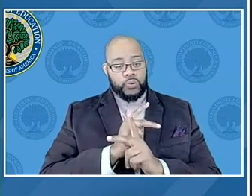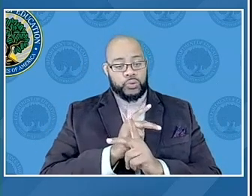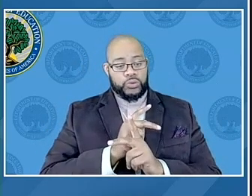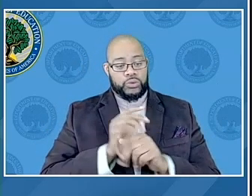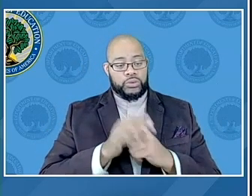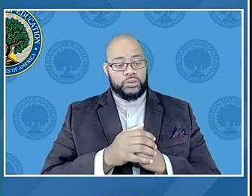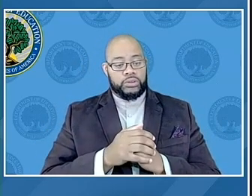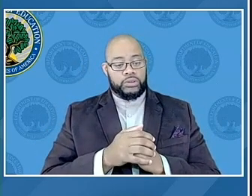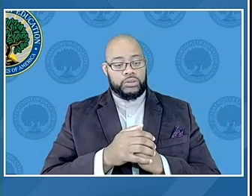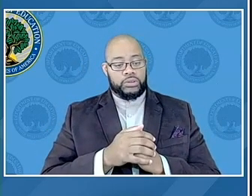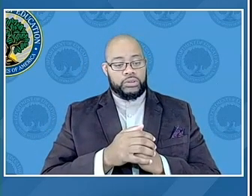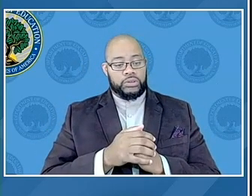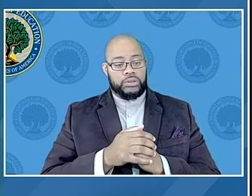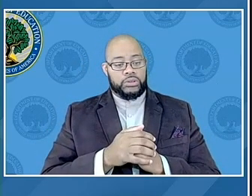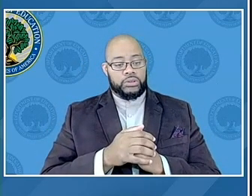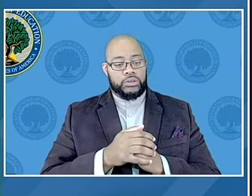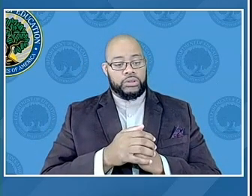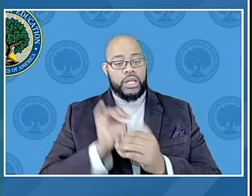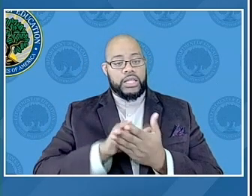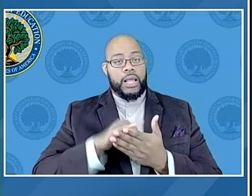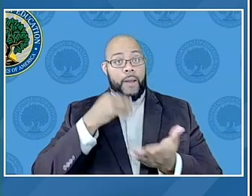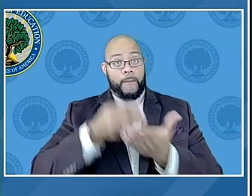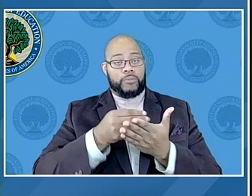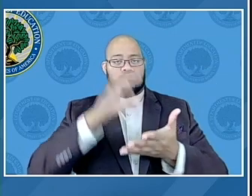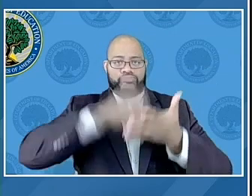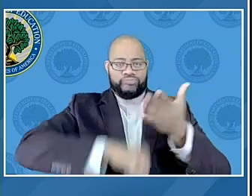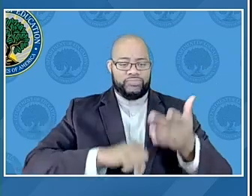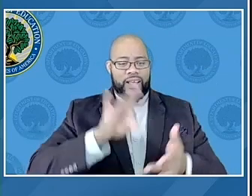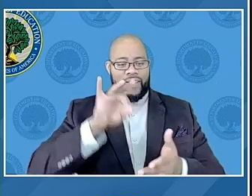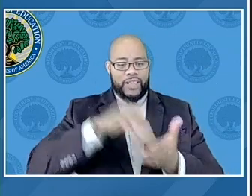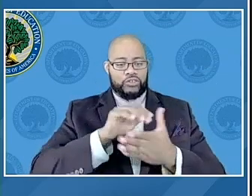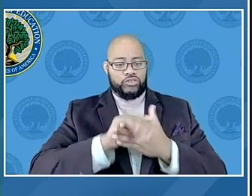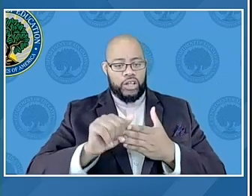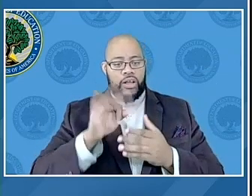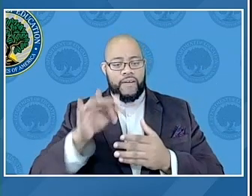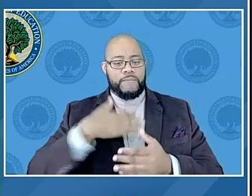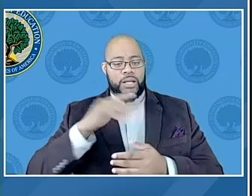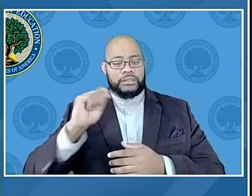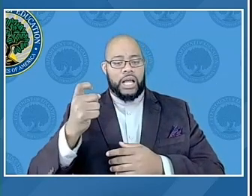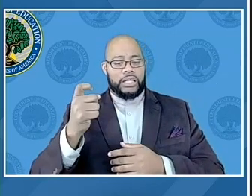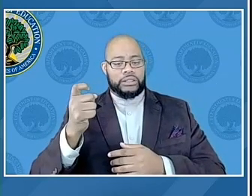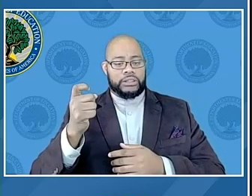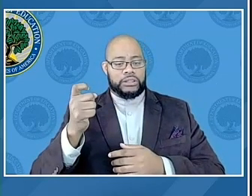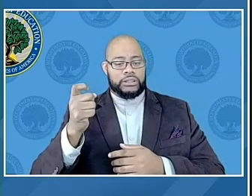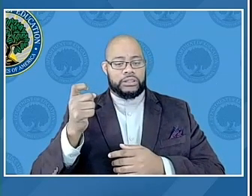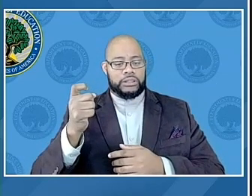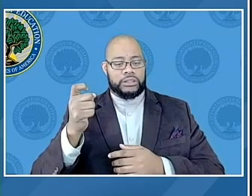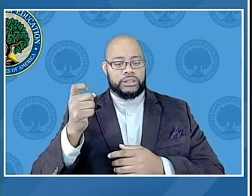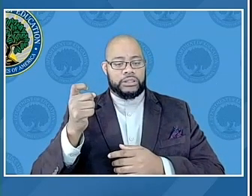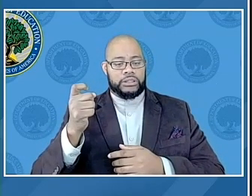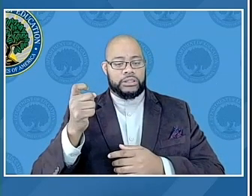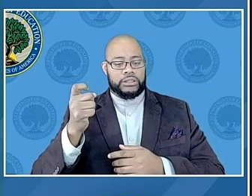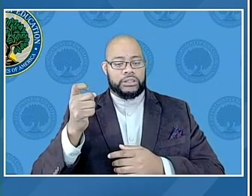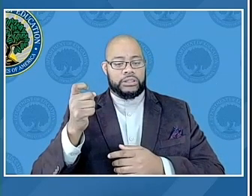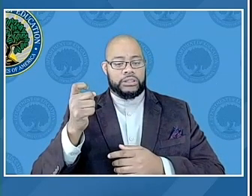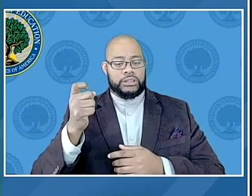wages were going to be garnished, $8,000 of my tax- my tax was garnished by the